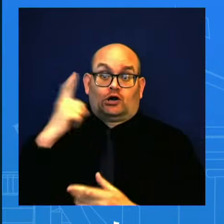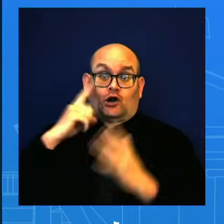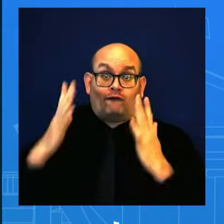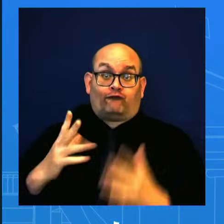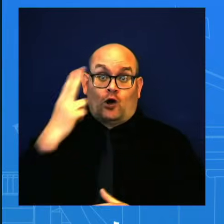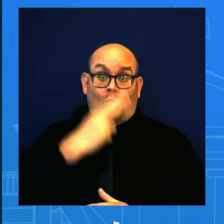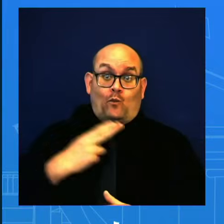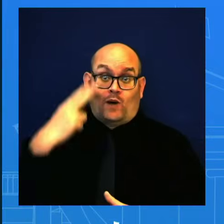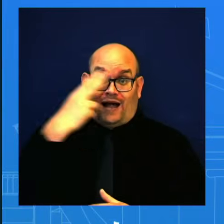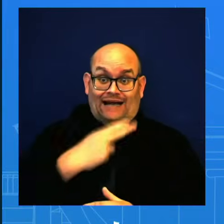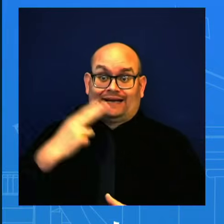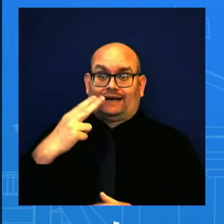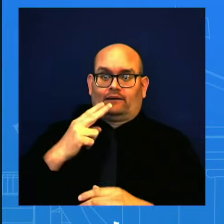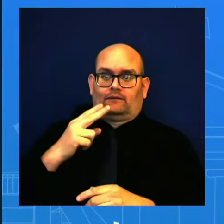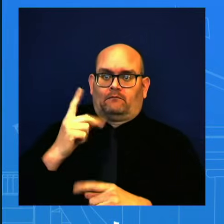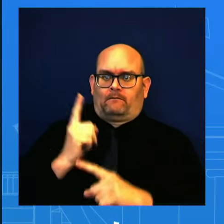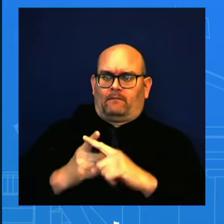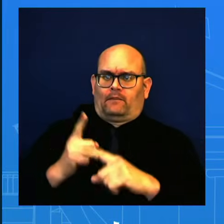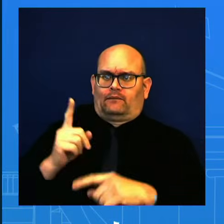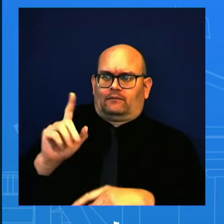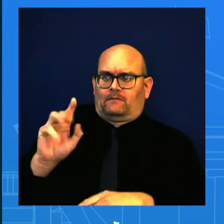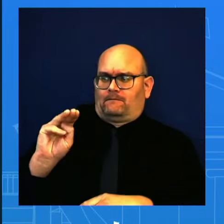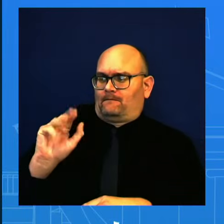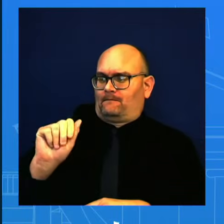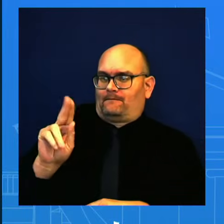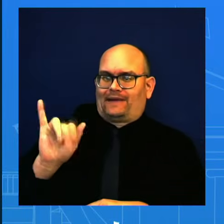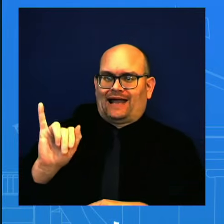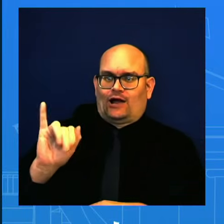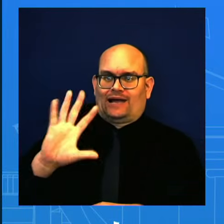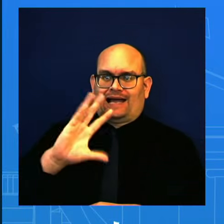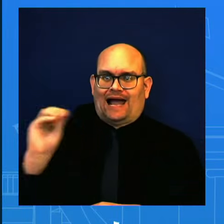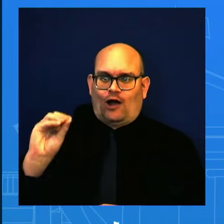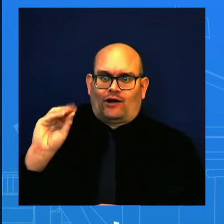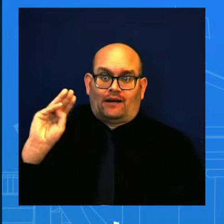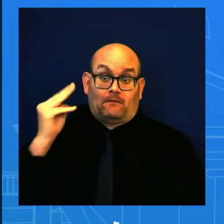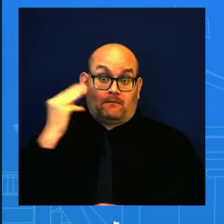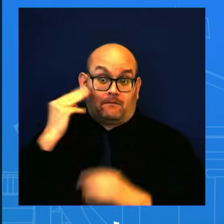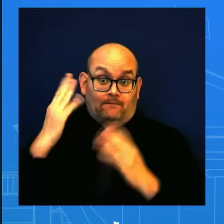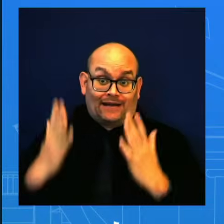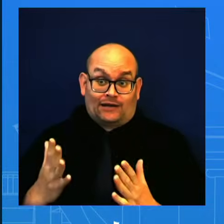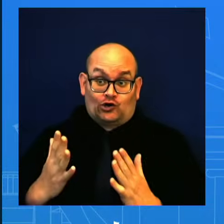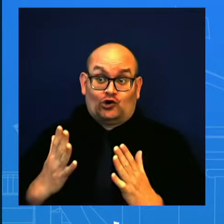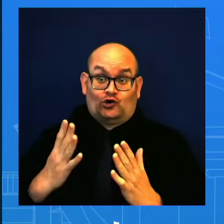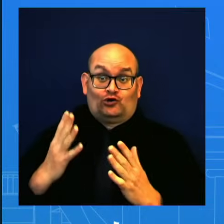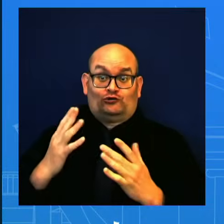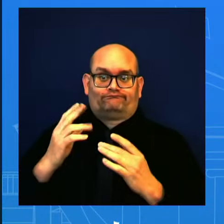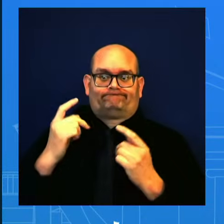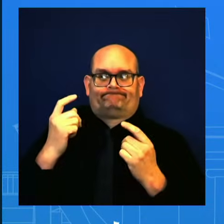with El-Sisi included this line that said President Biden thanked him "for his determined leadership